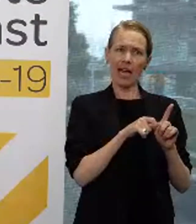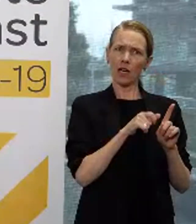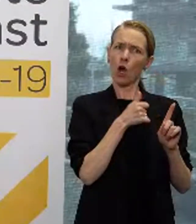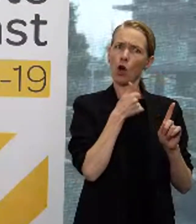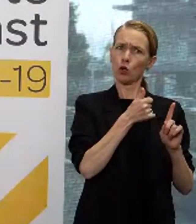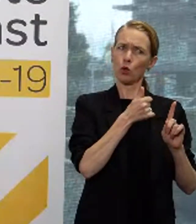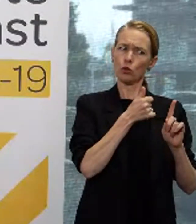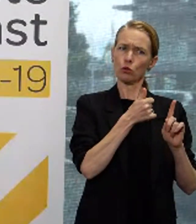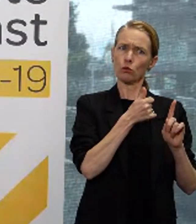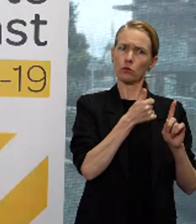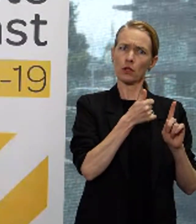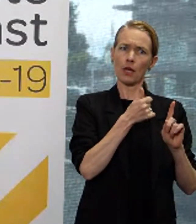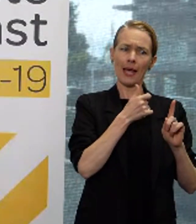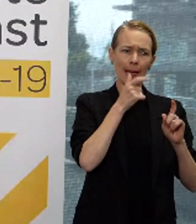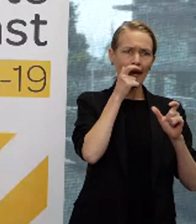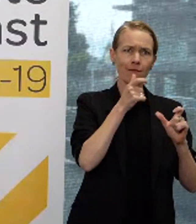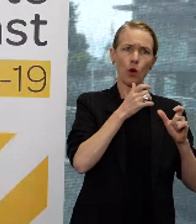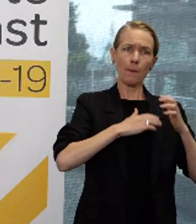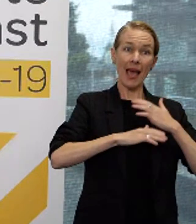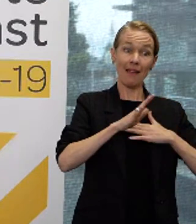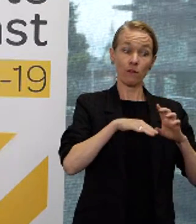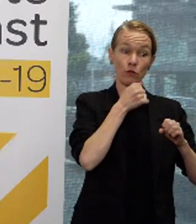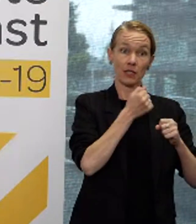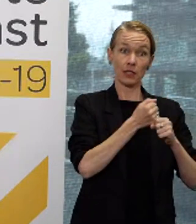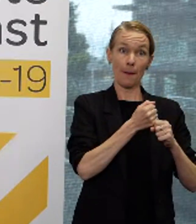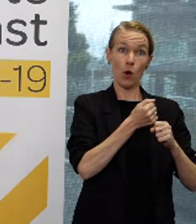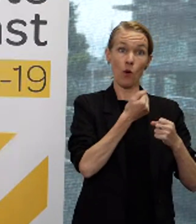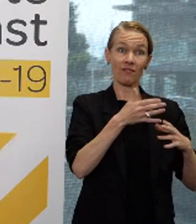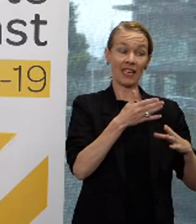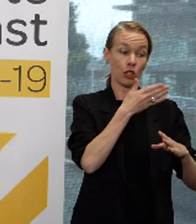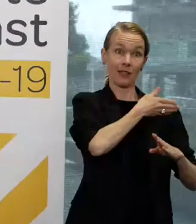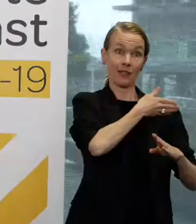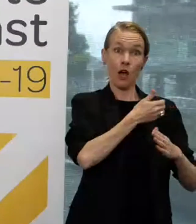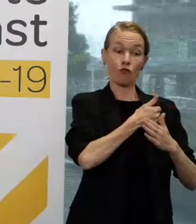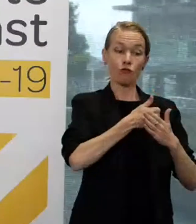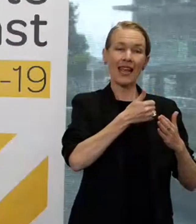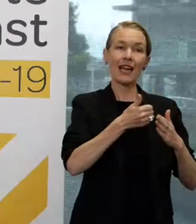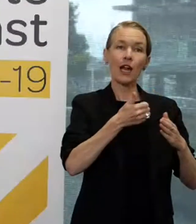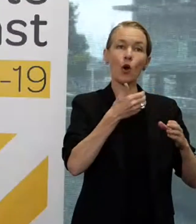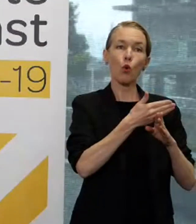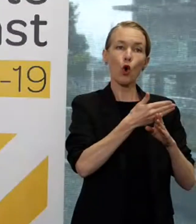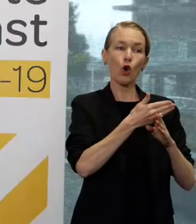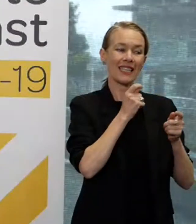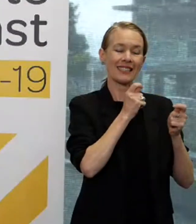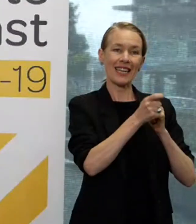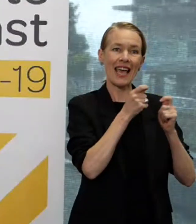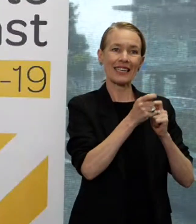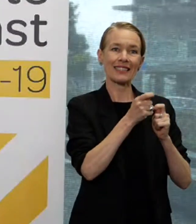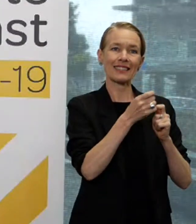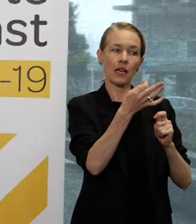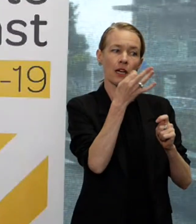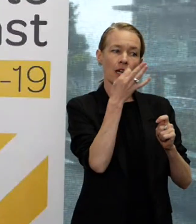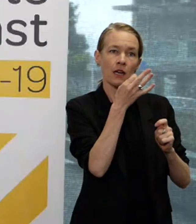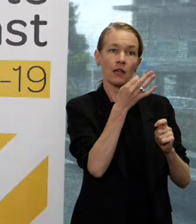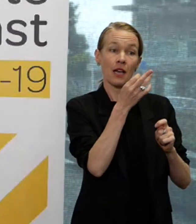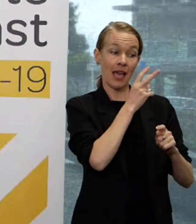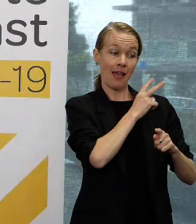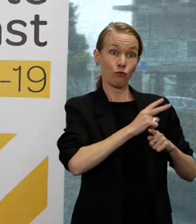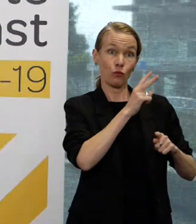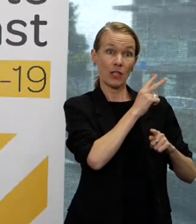his regular COVID 19 workplace tests and has been listed fortnightly over the last month or two